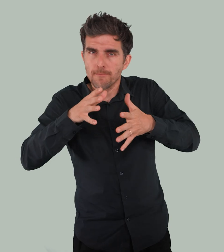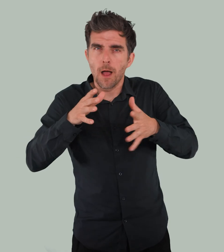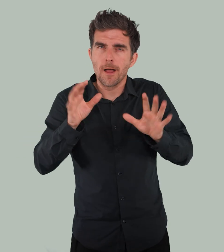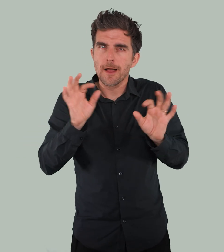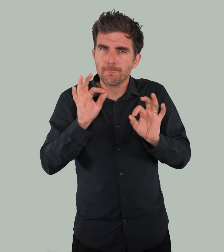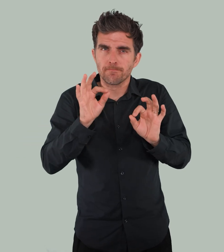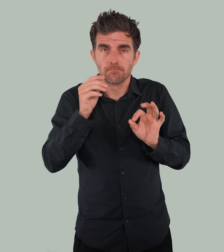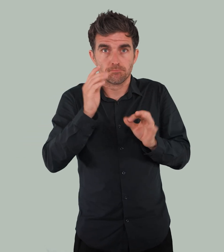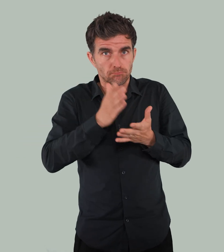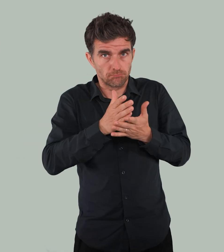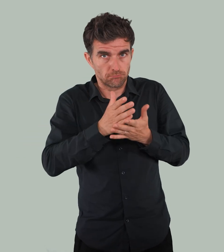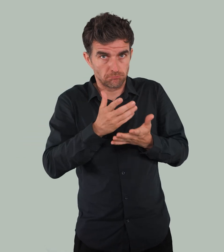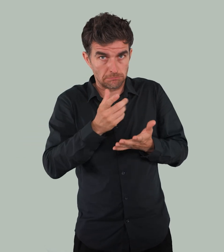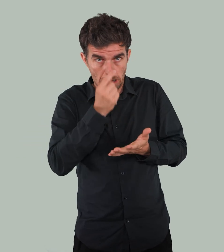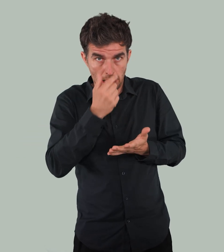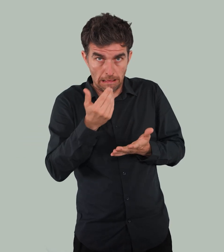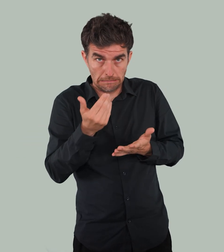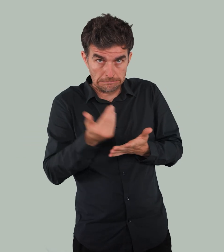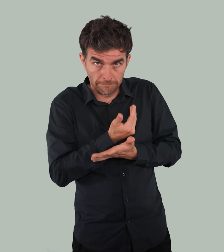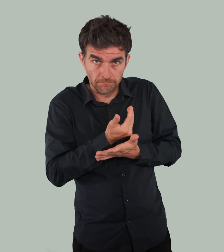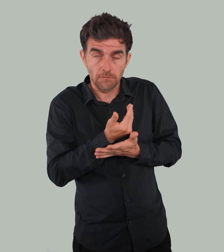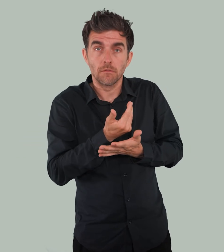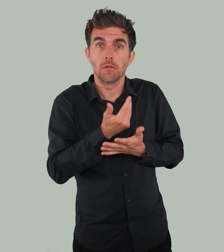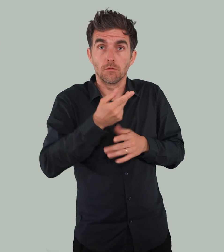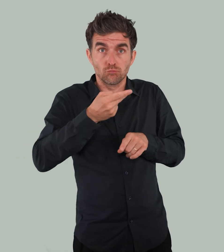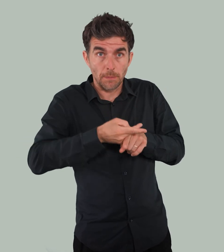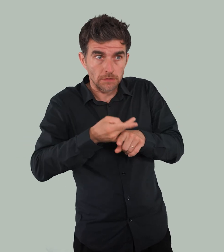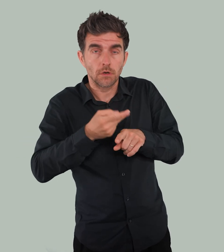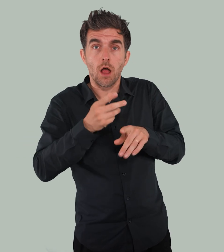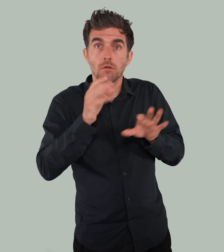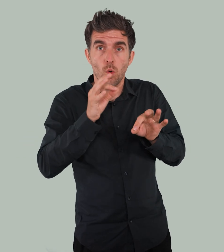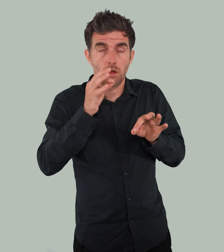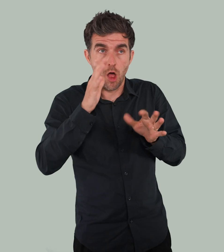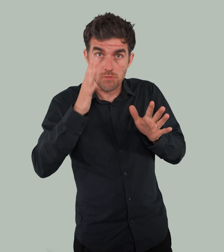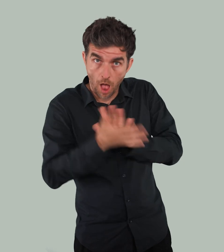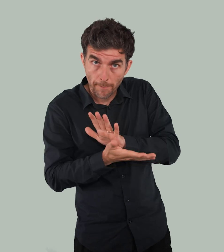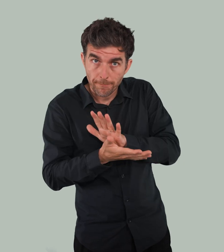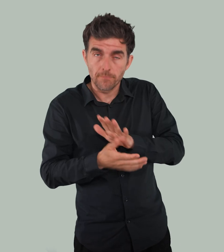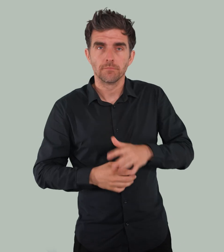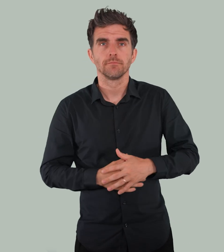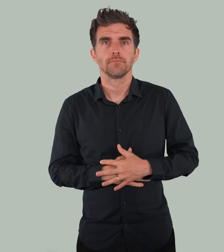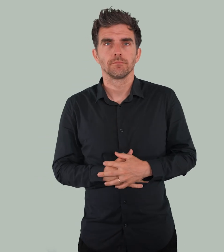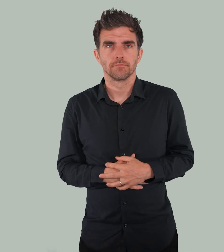rather than whether it can be carried out safely, repeatedly, or without causing harm.